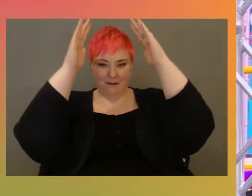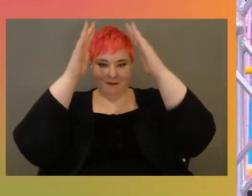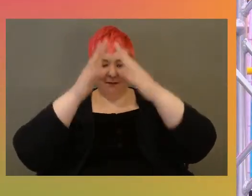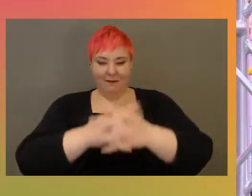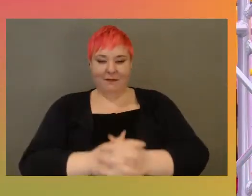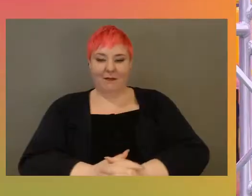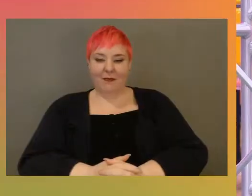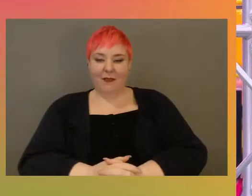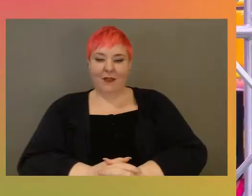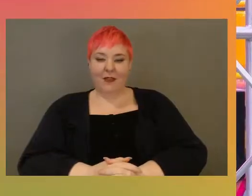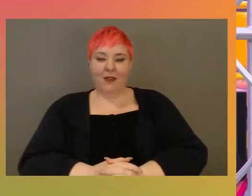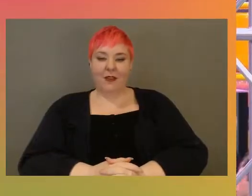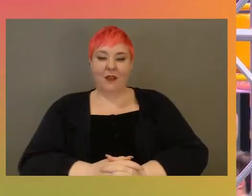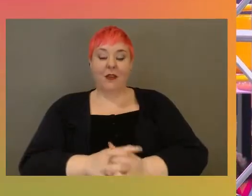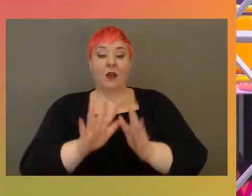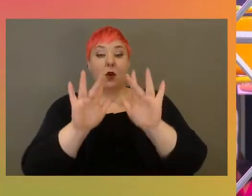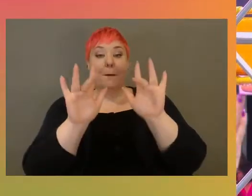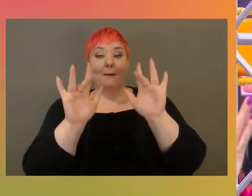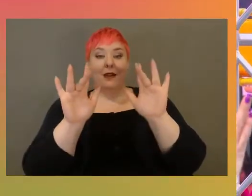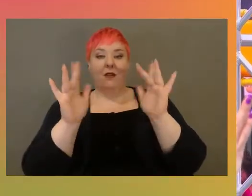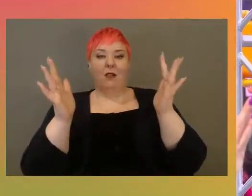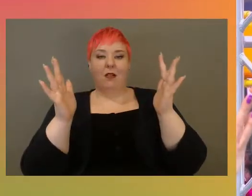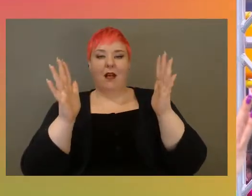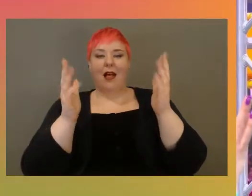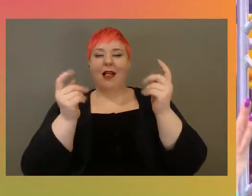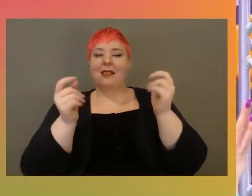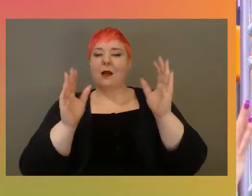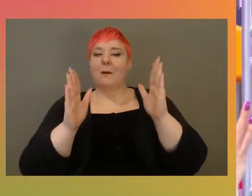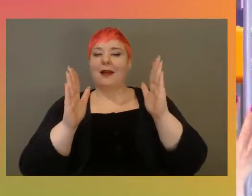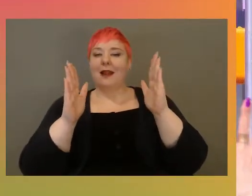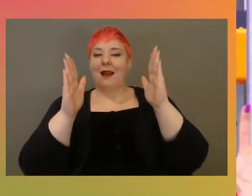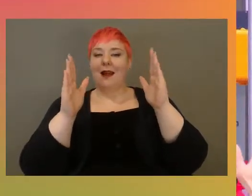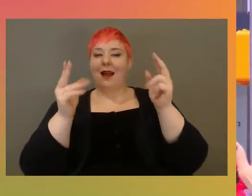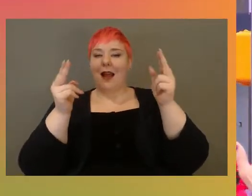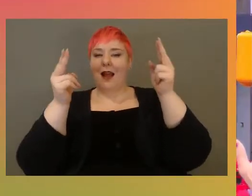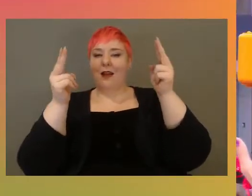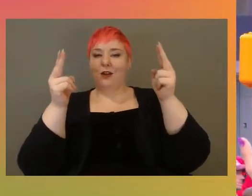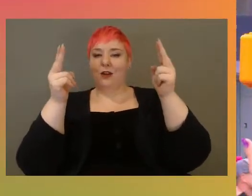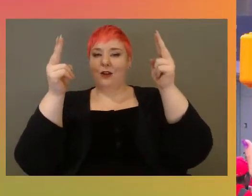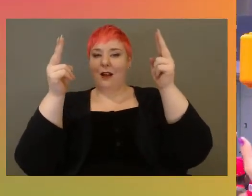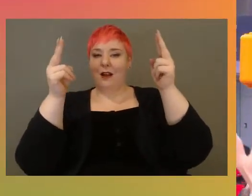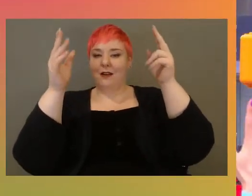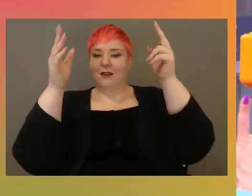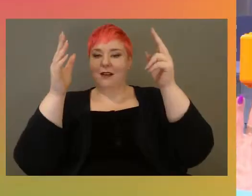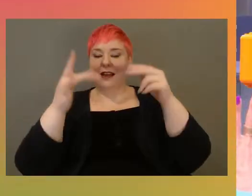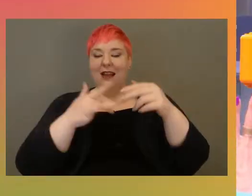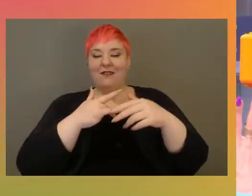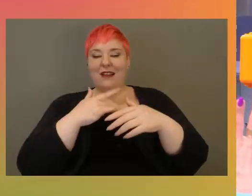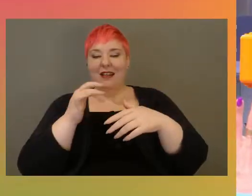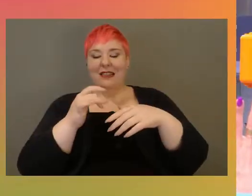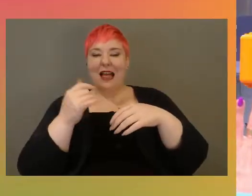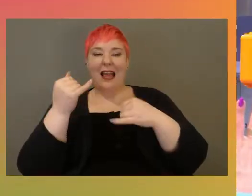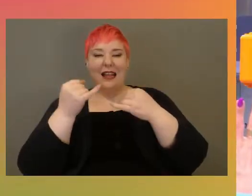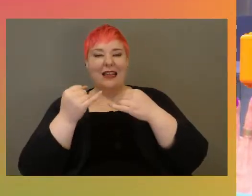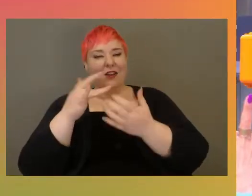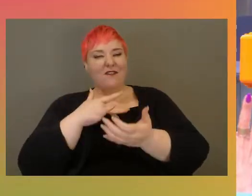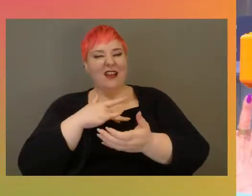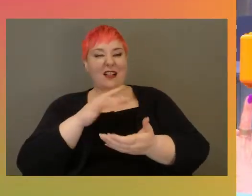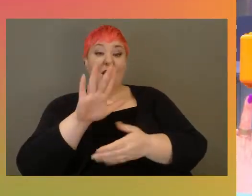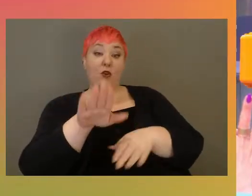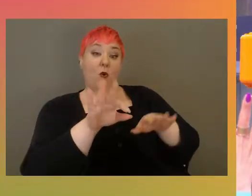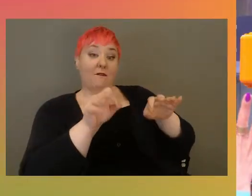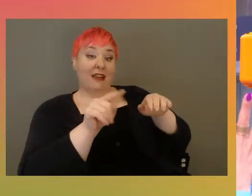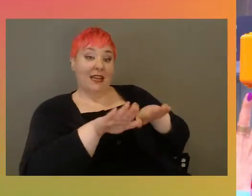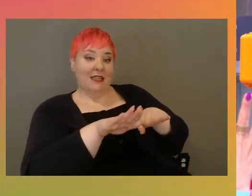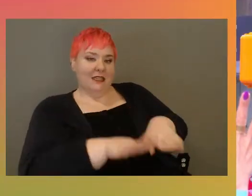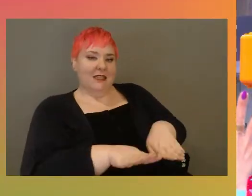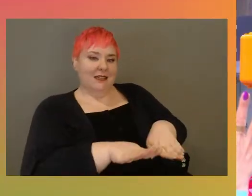THE SIDE.